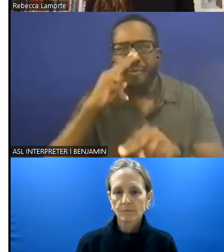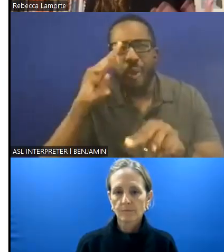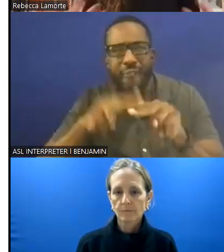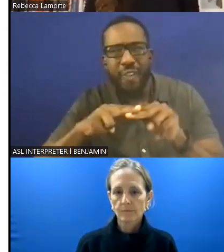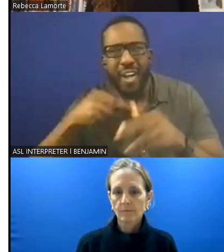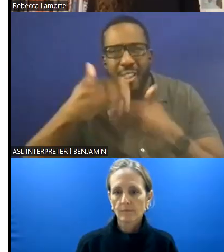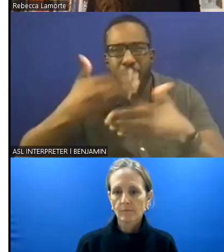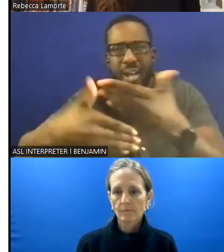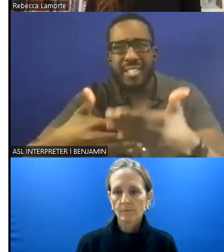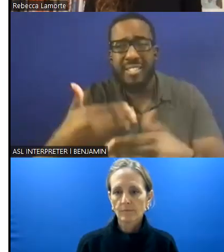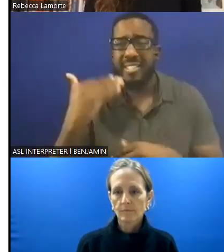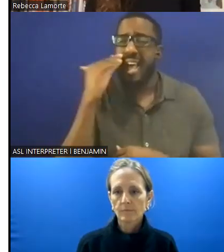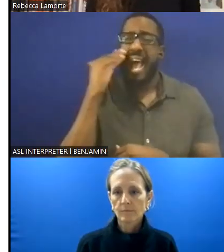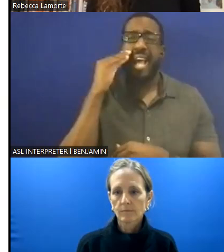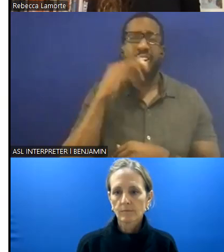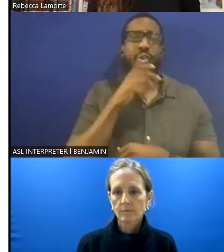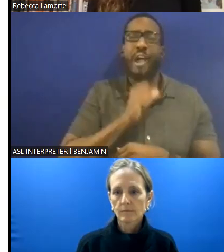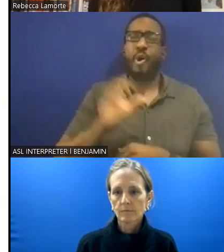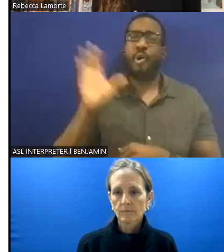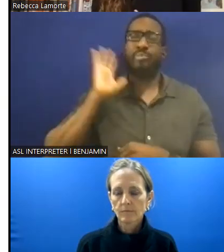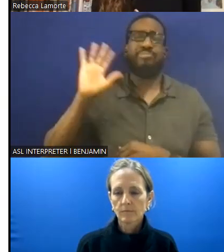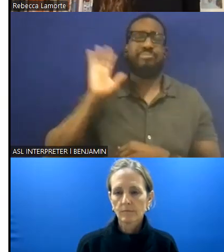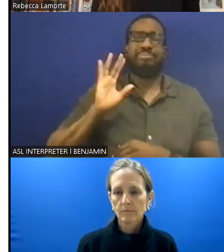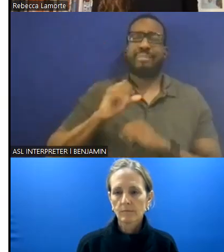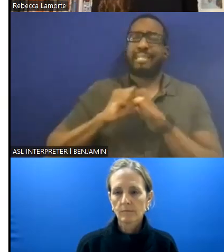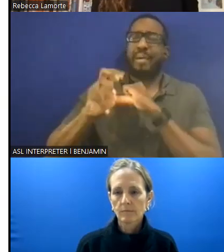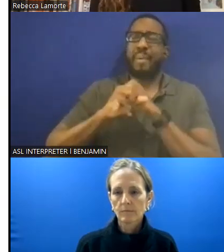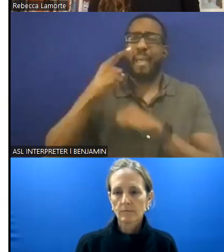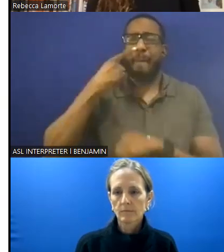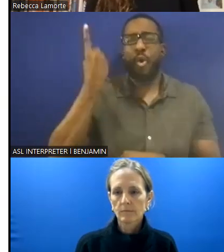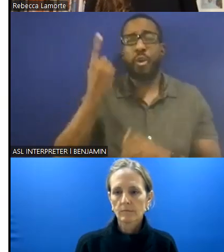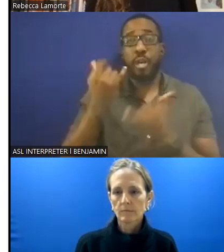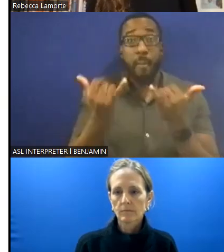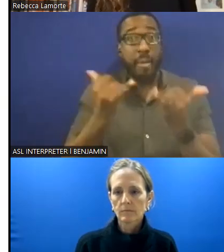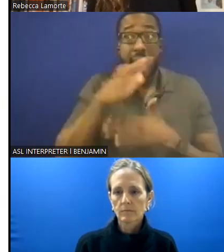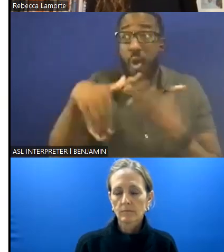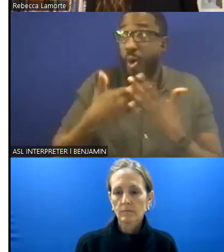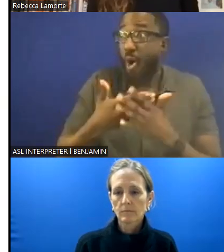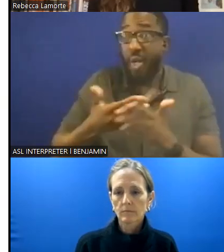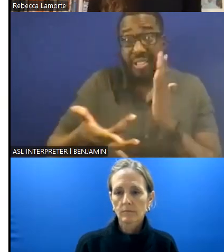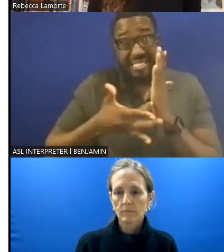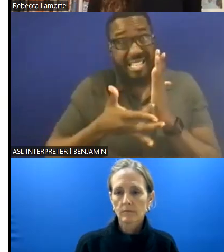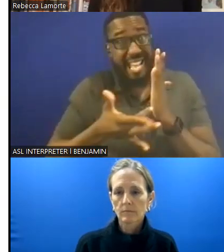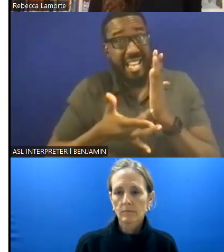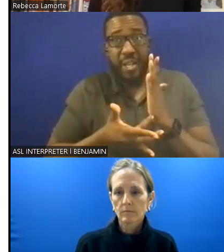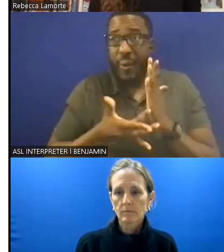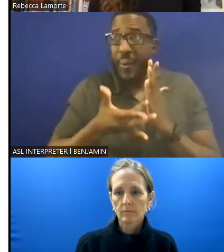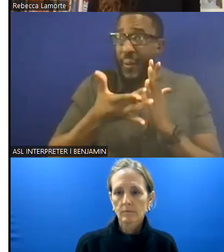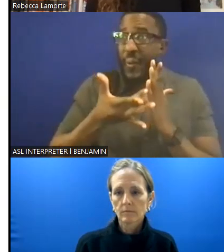how old school campaigns can get a little boring. And now with all of our new tools, all of our new tech, we can have fun and we can get creative